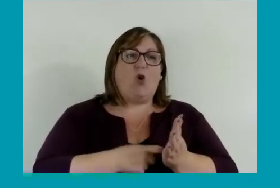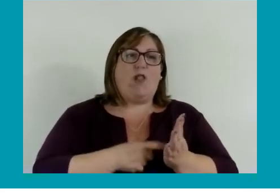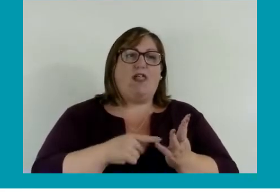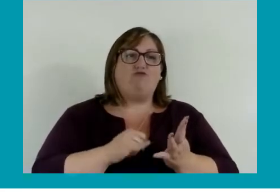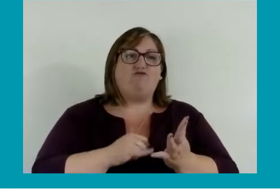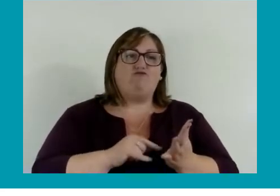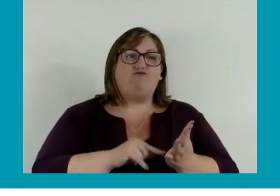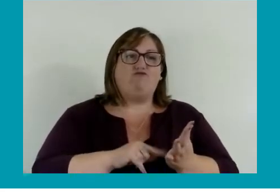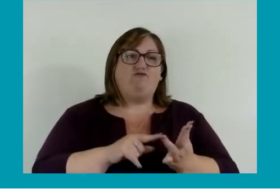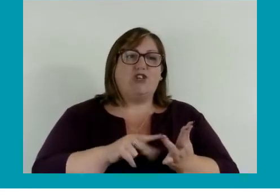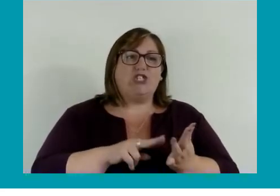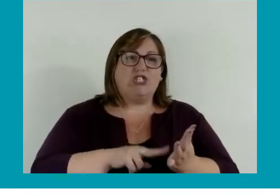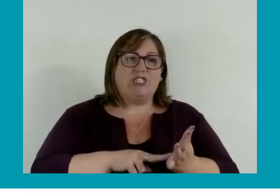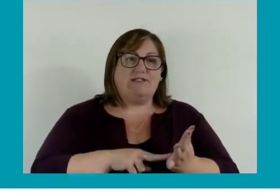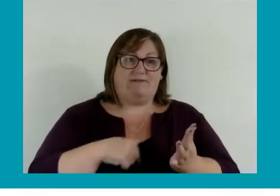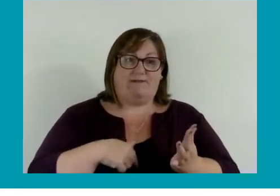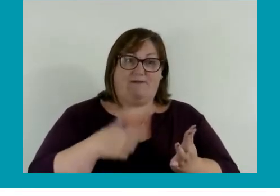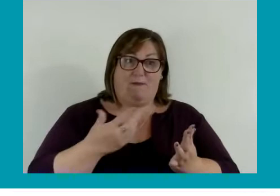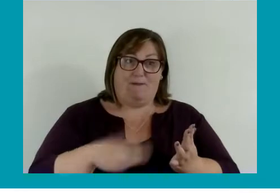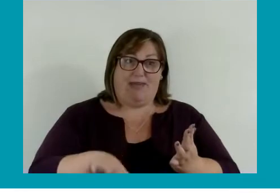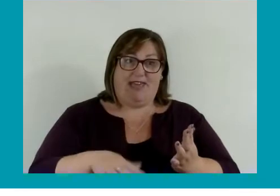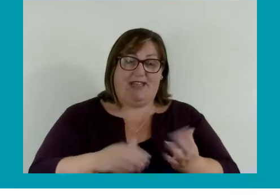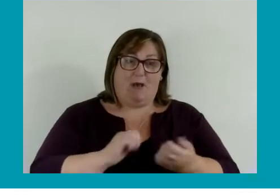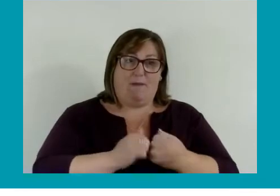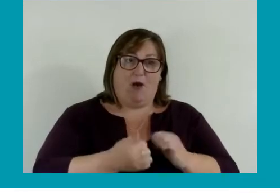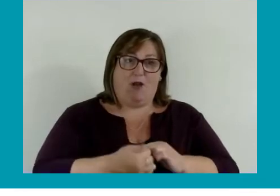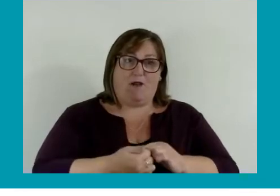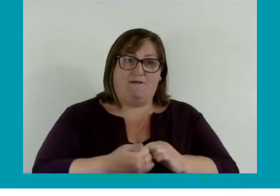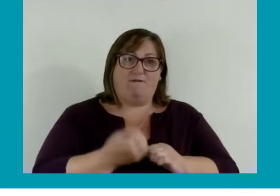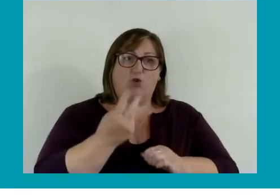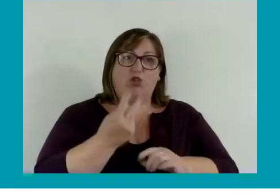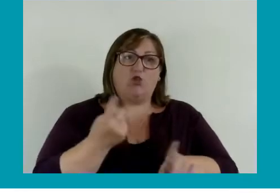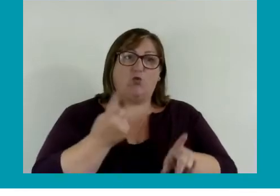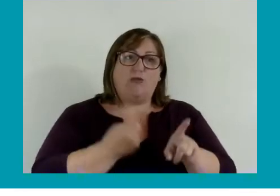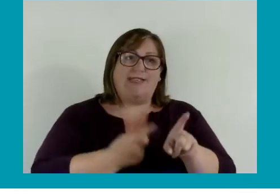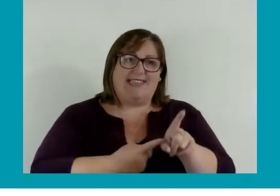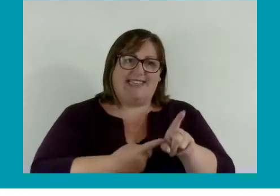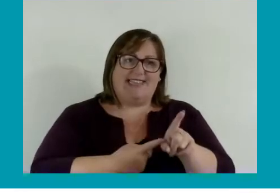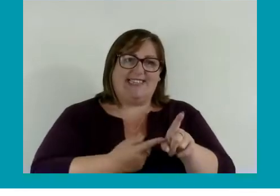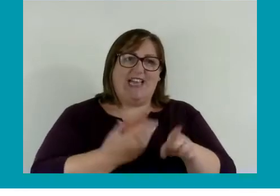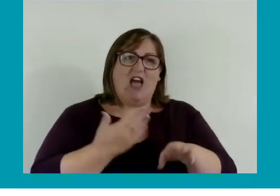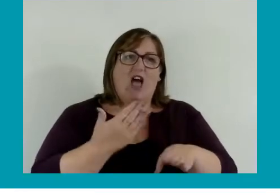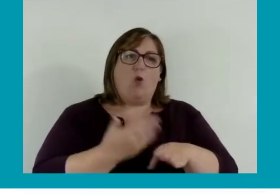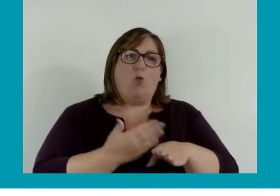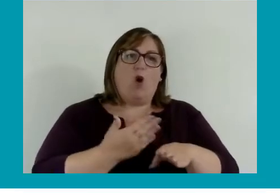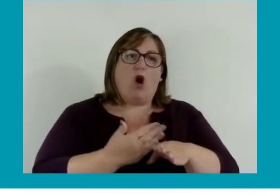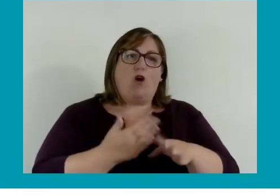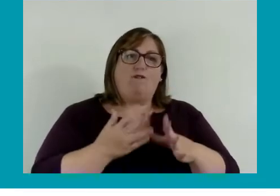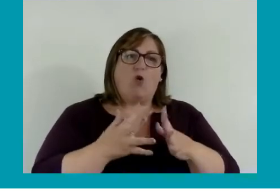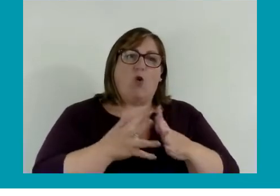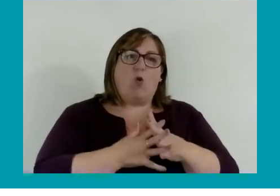over two years i'm a case manager for waitrose head office um which is waitrose is also part